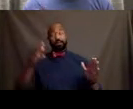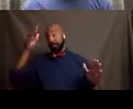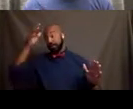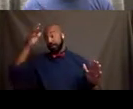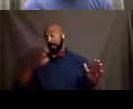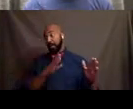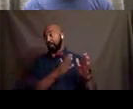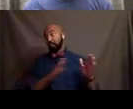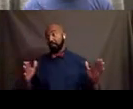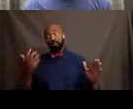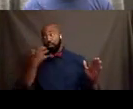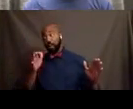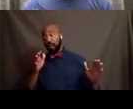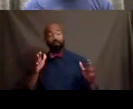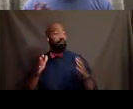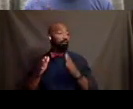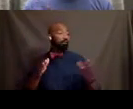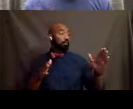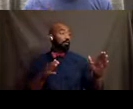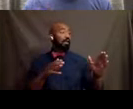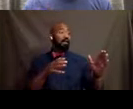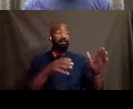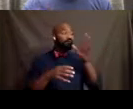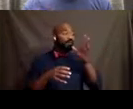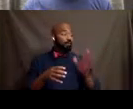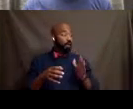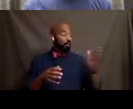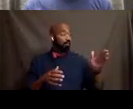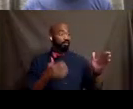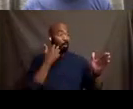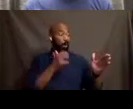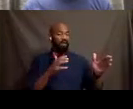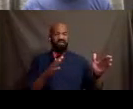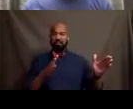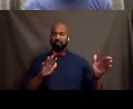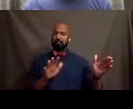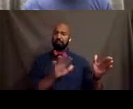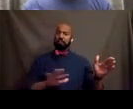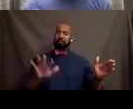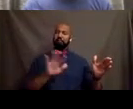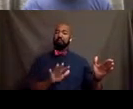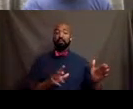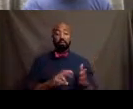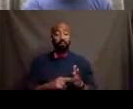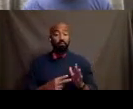to see each other every three months or six months, or depending on what the plan is